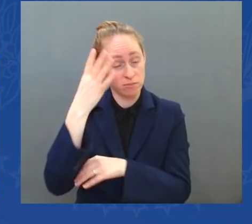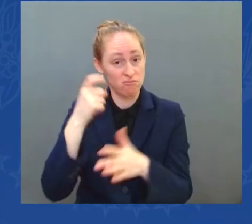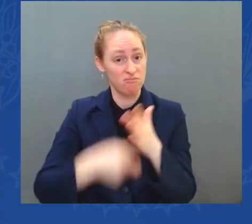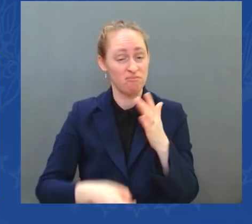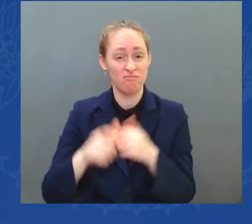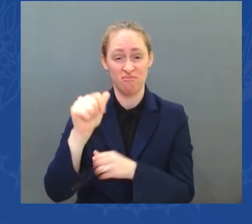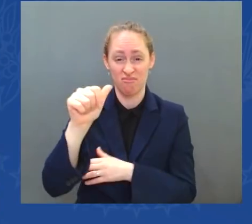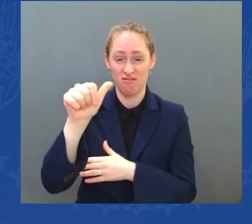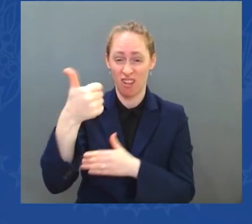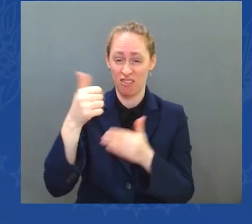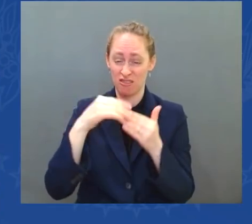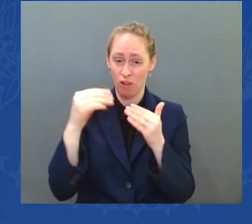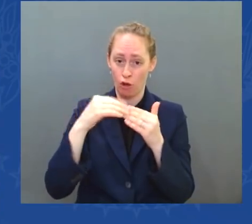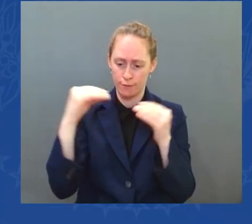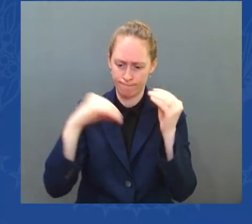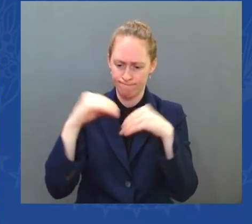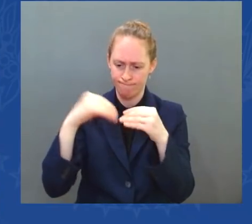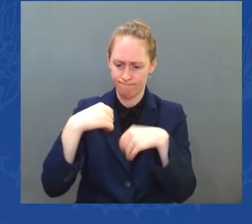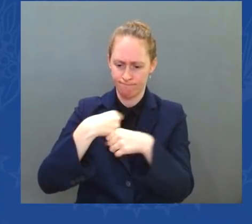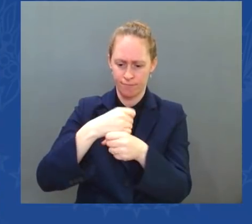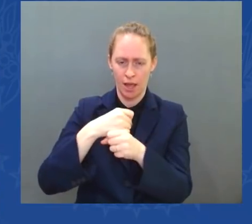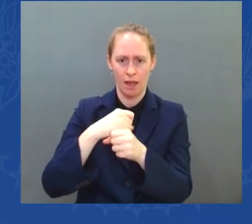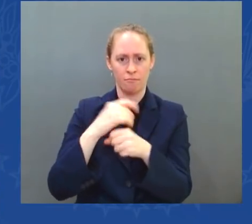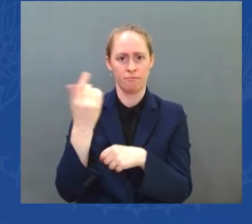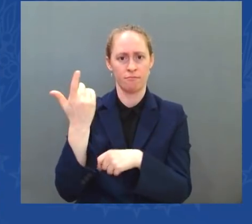Average price, $646 a month.